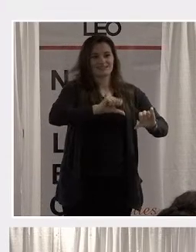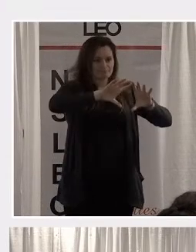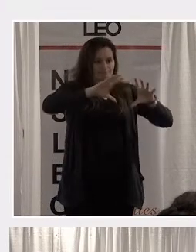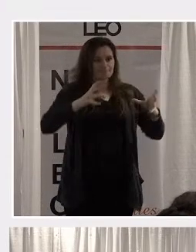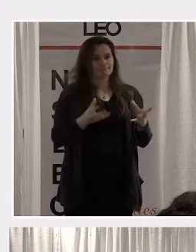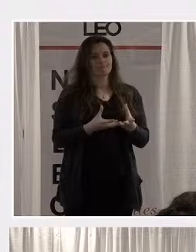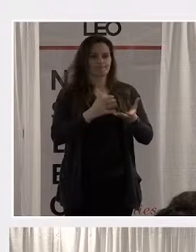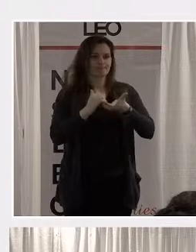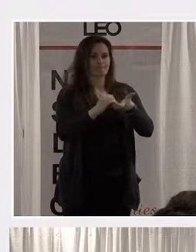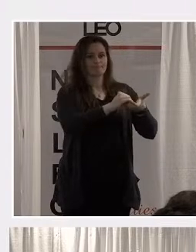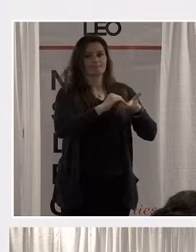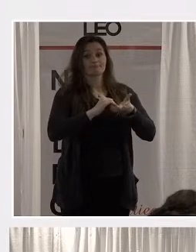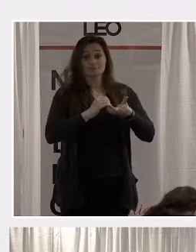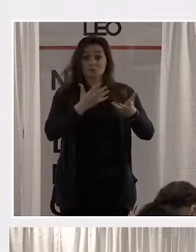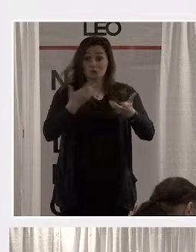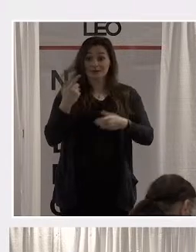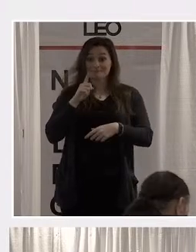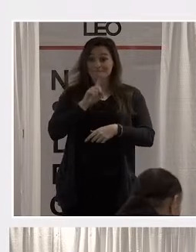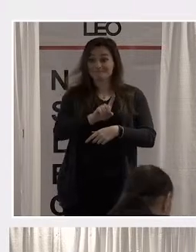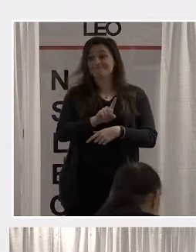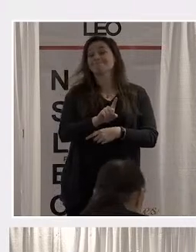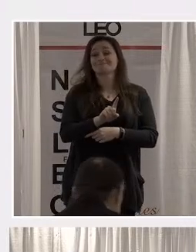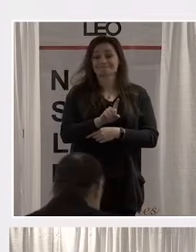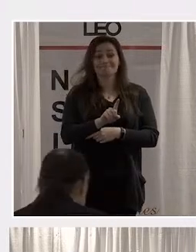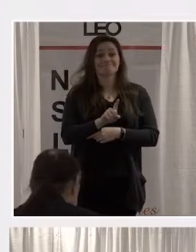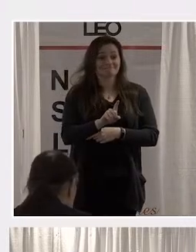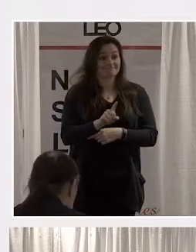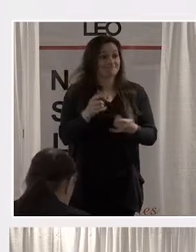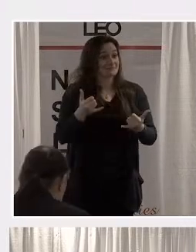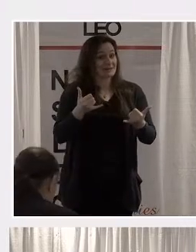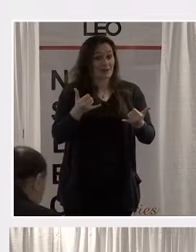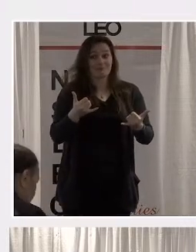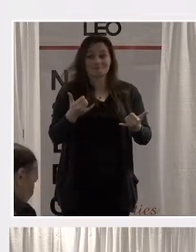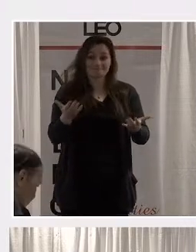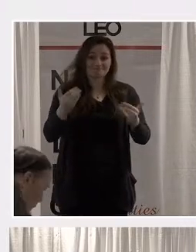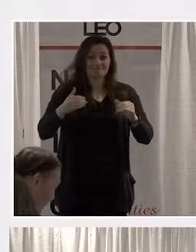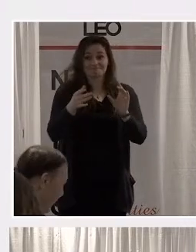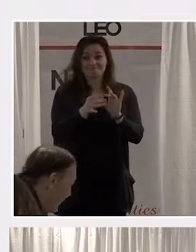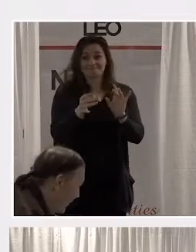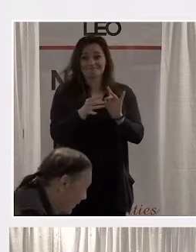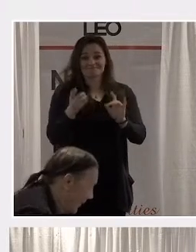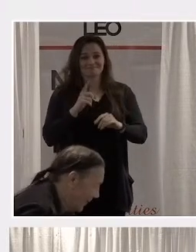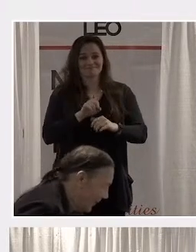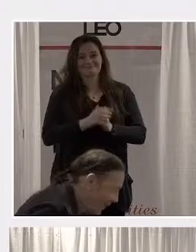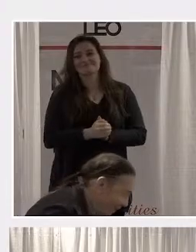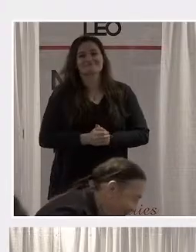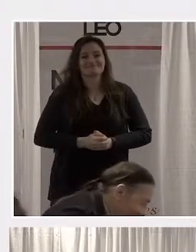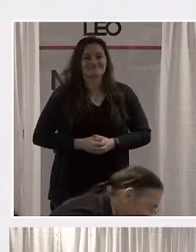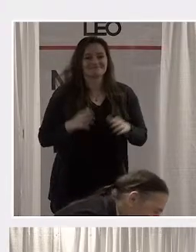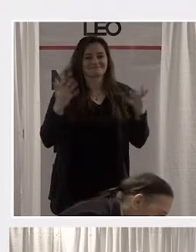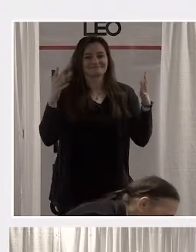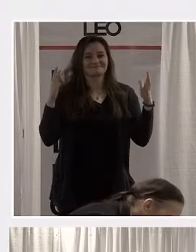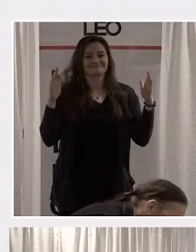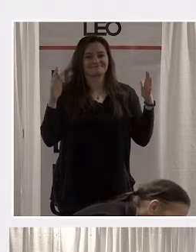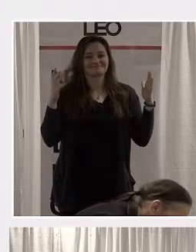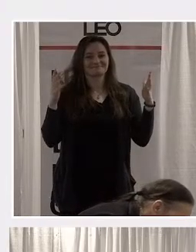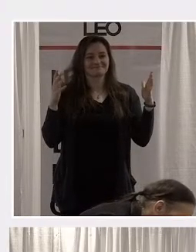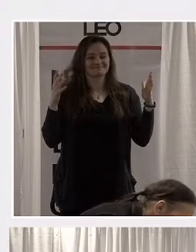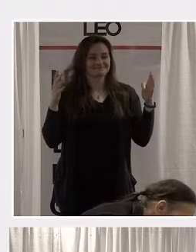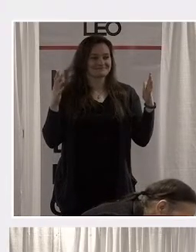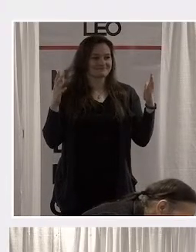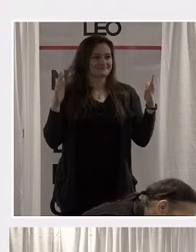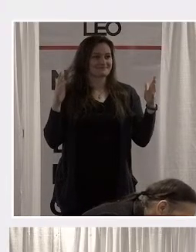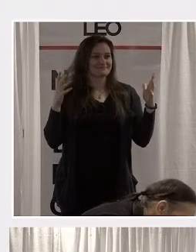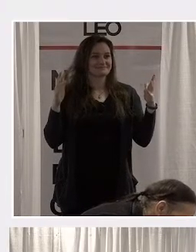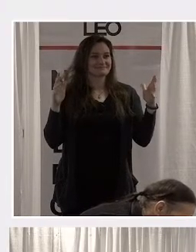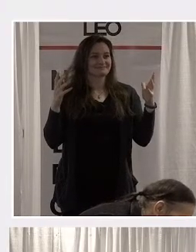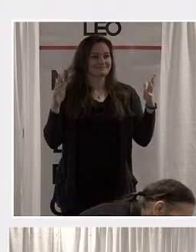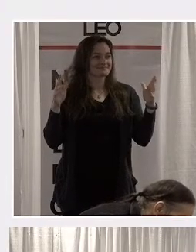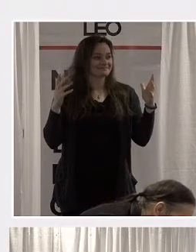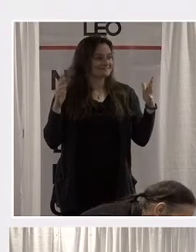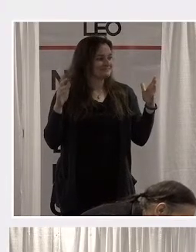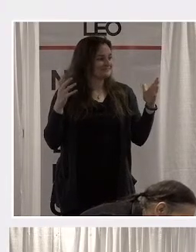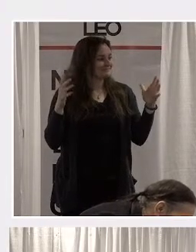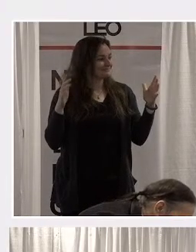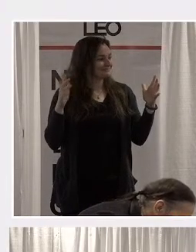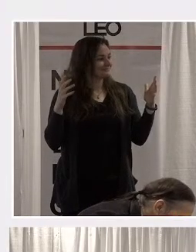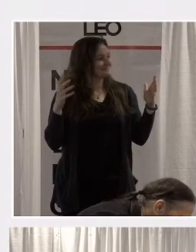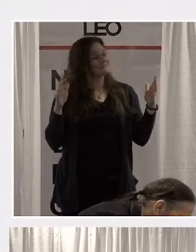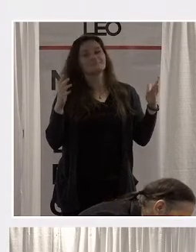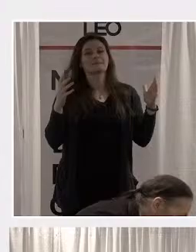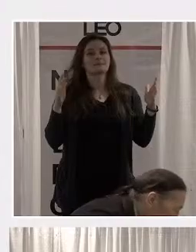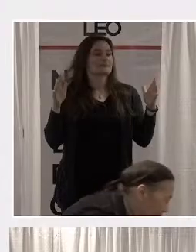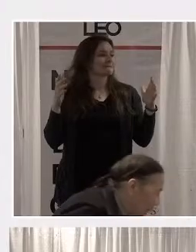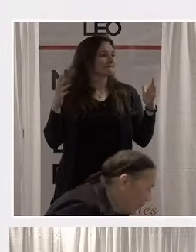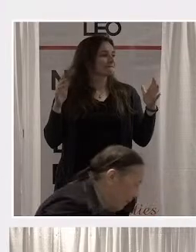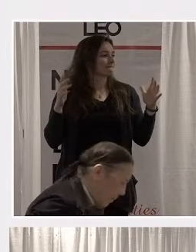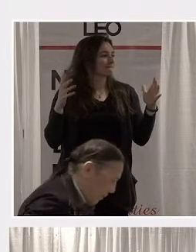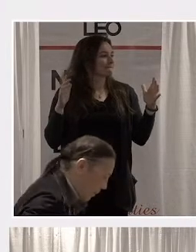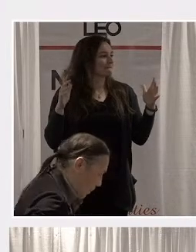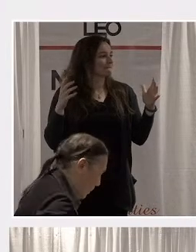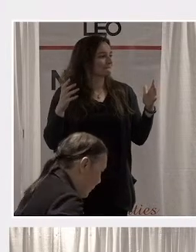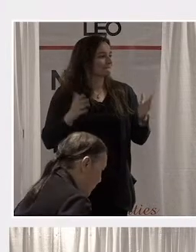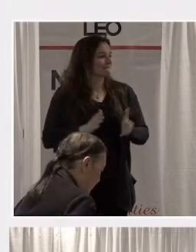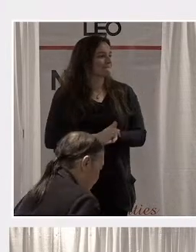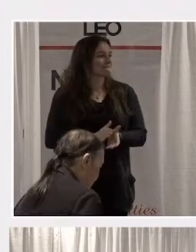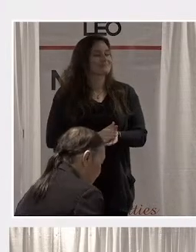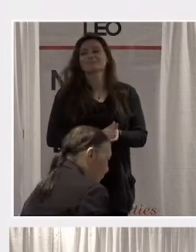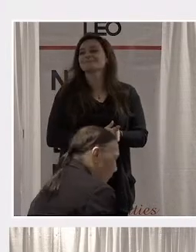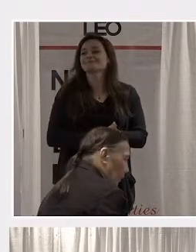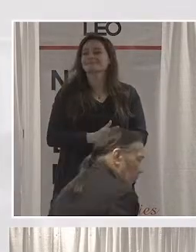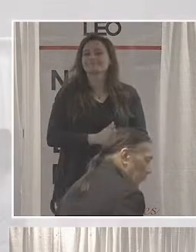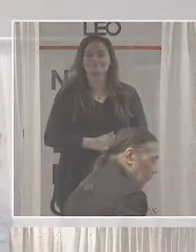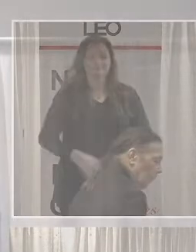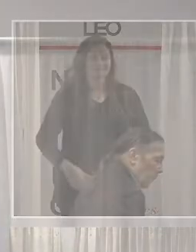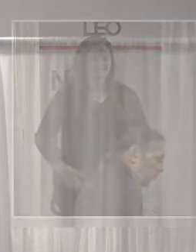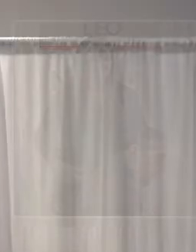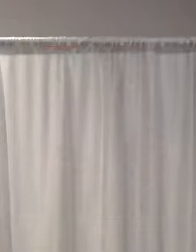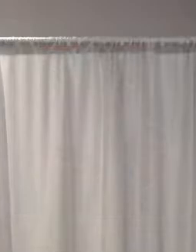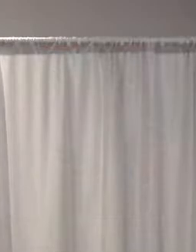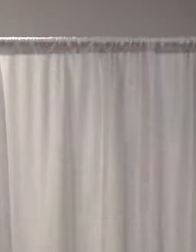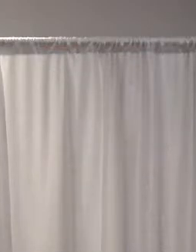ADDISON, WOULD YOU LIKE TO COME TO THE STAGE?